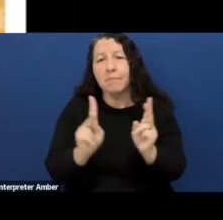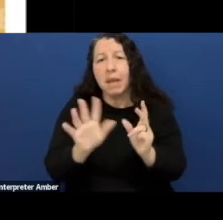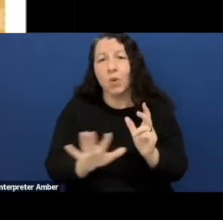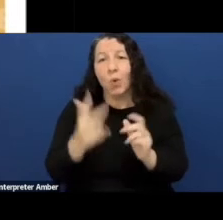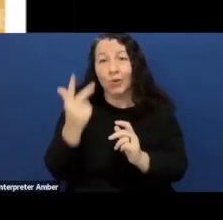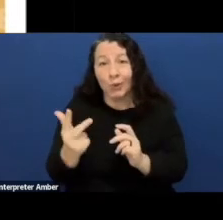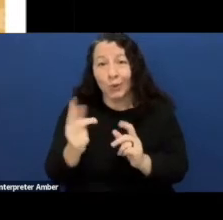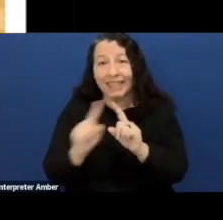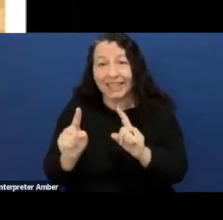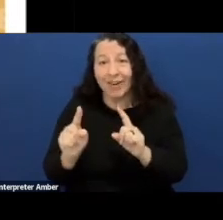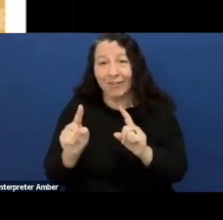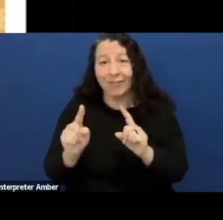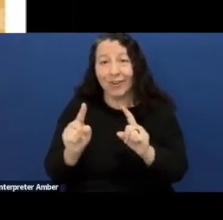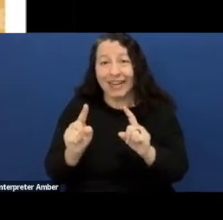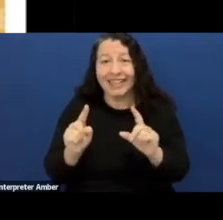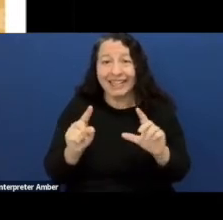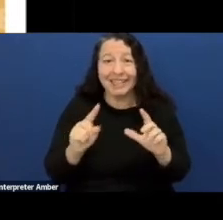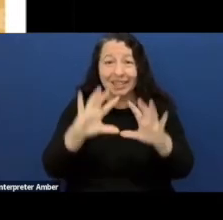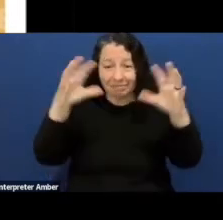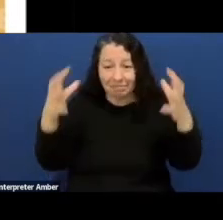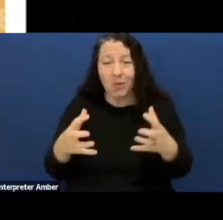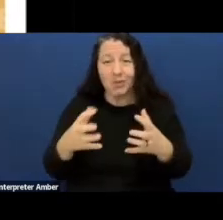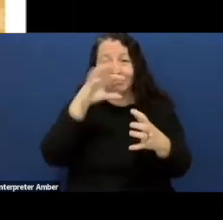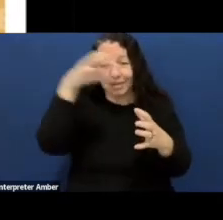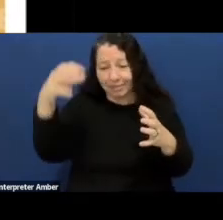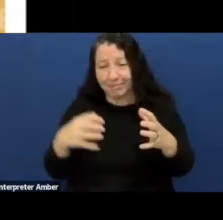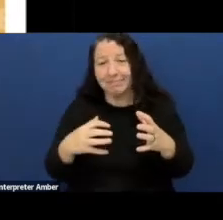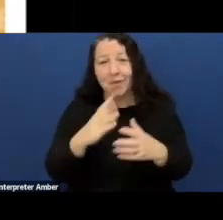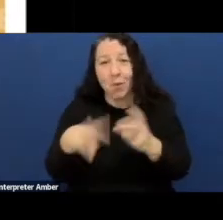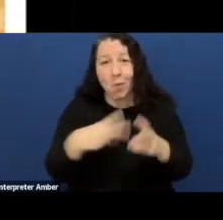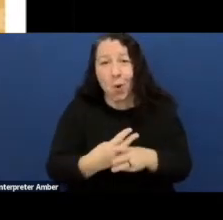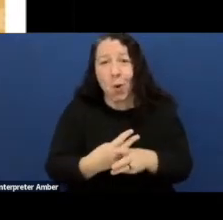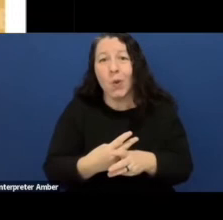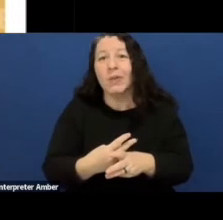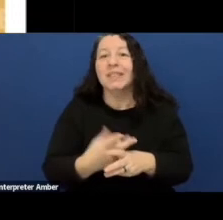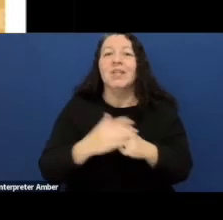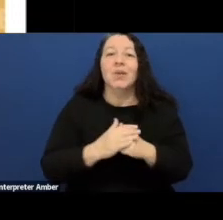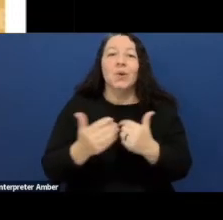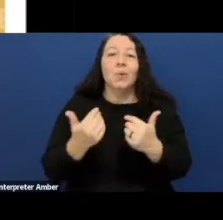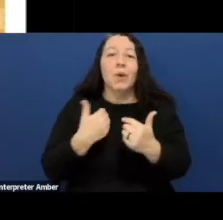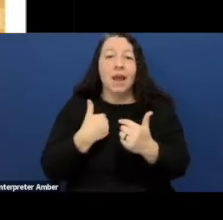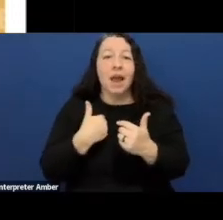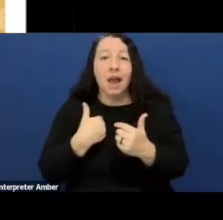are about 45 people across three continents, and we have an interdisciplinary background.